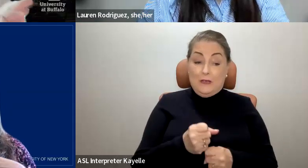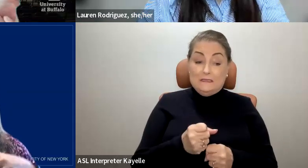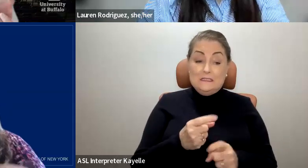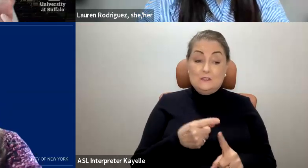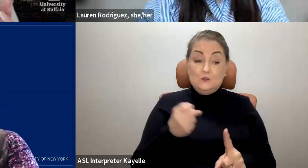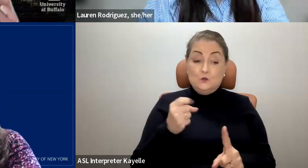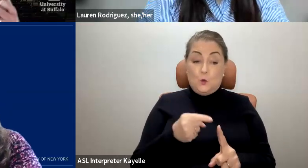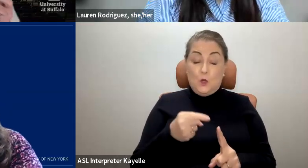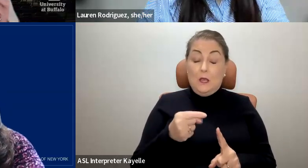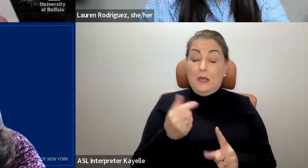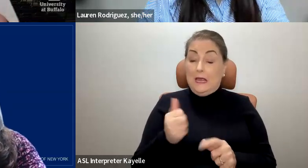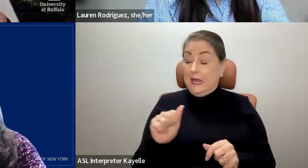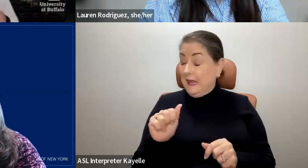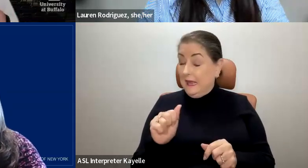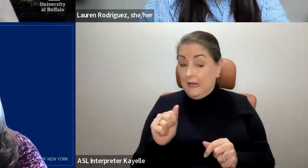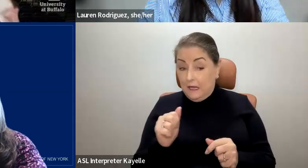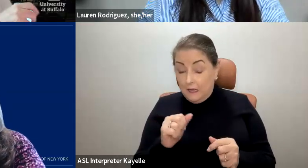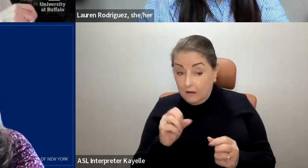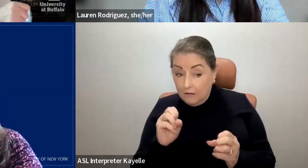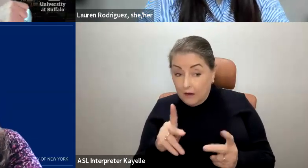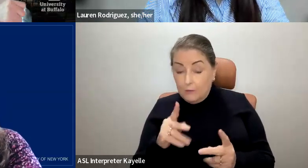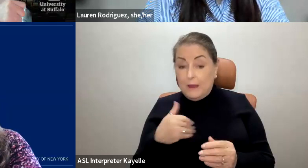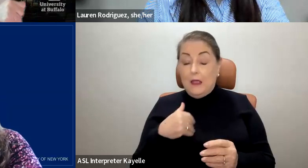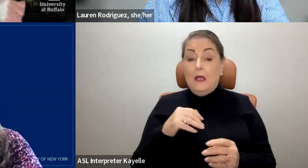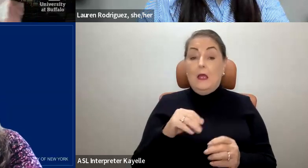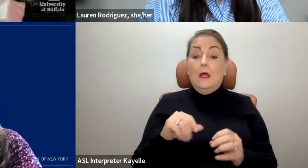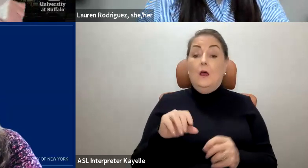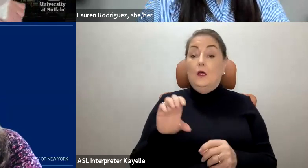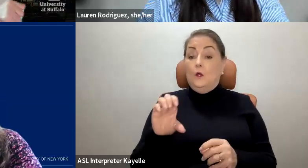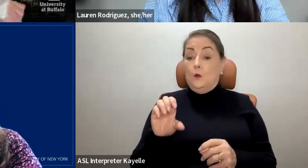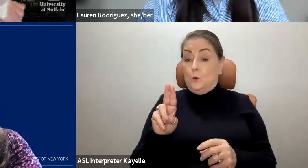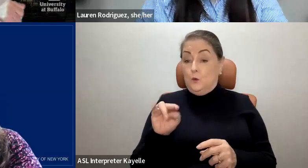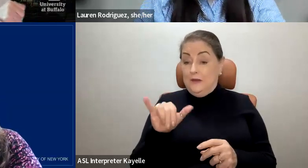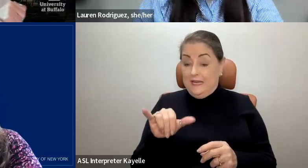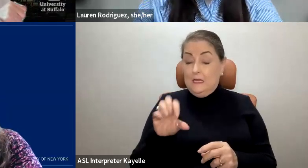if there is any opportunity to have SUNY and CUNY given our you